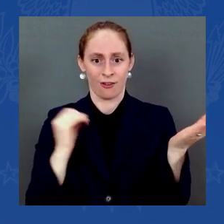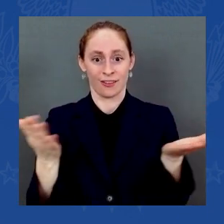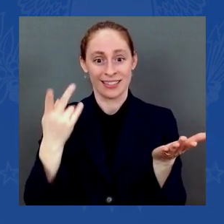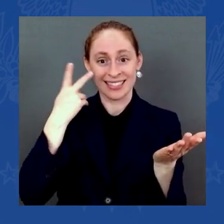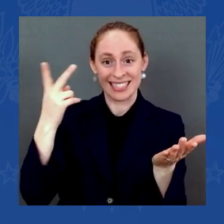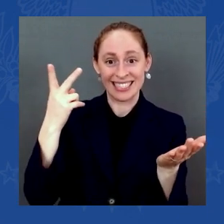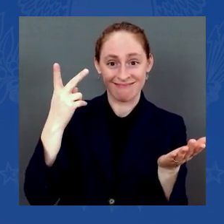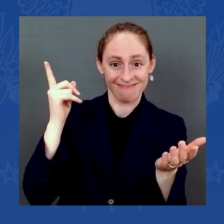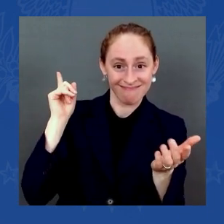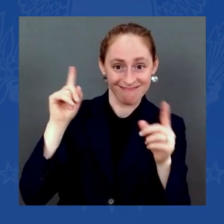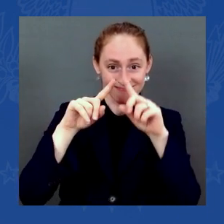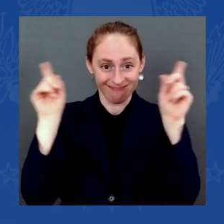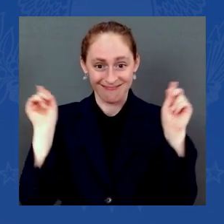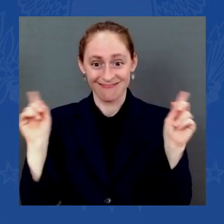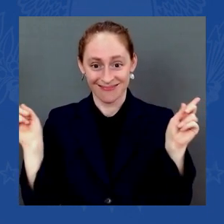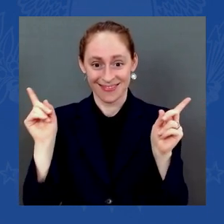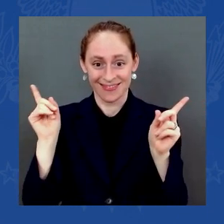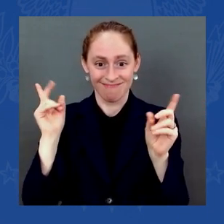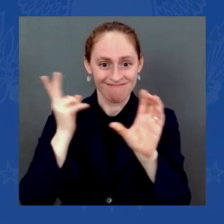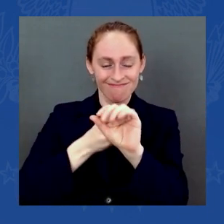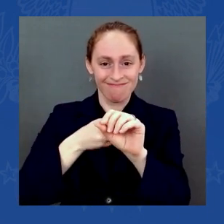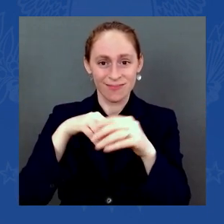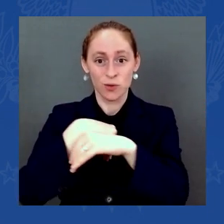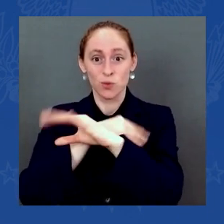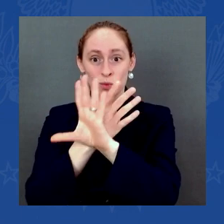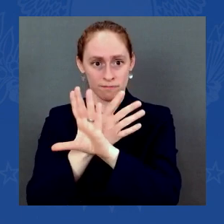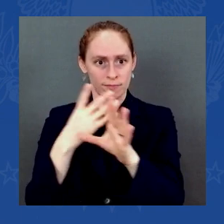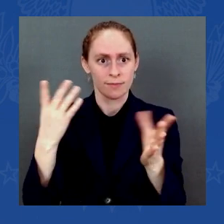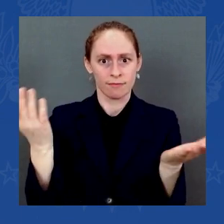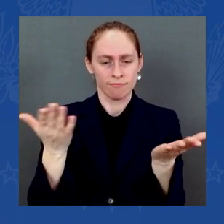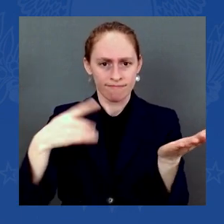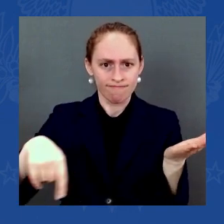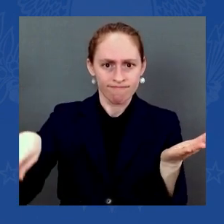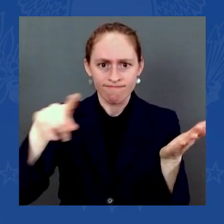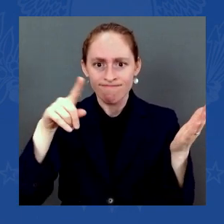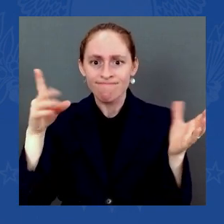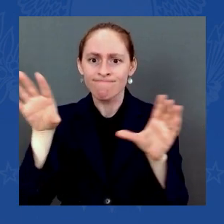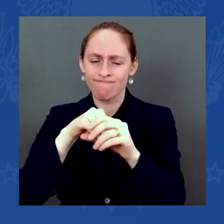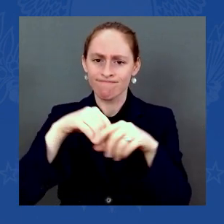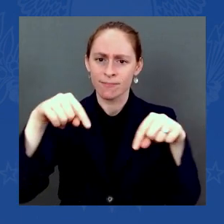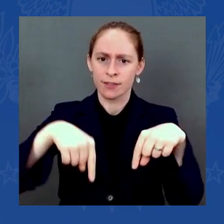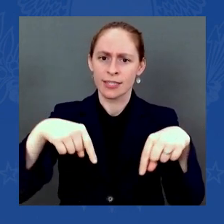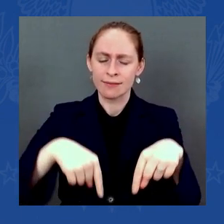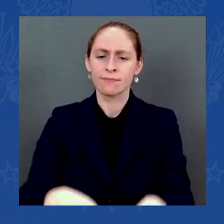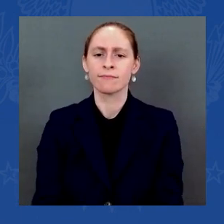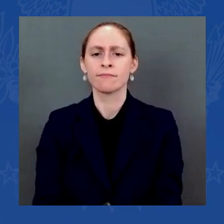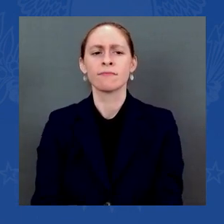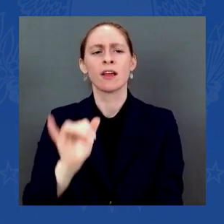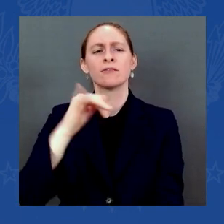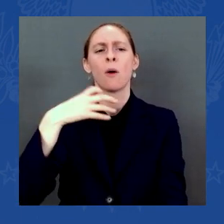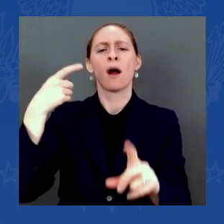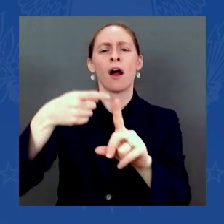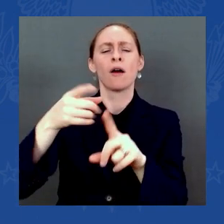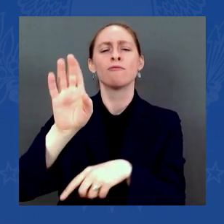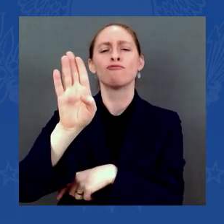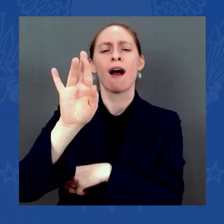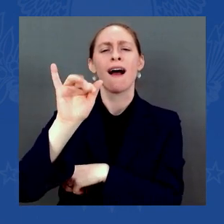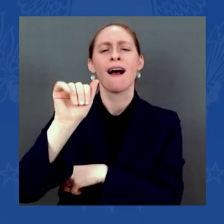They met in 2008 working in the New Hampshire primary for Barack Obama, believing in a movement of hope and change.